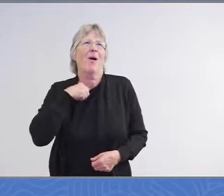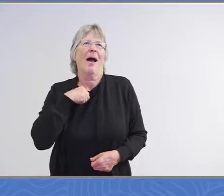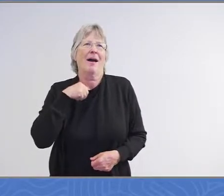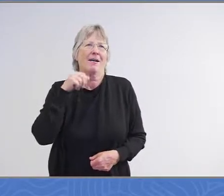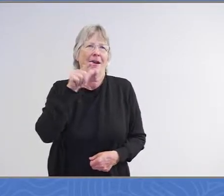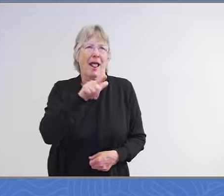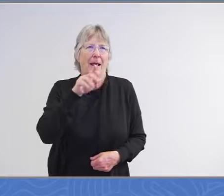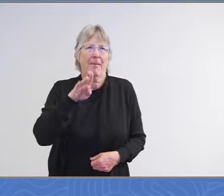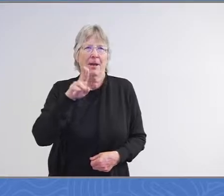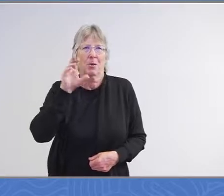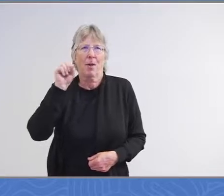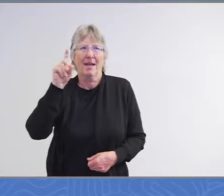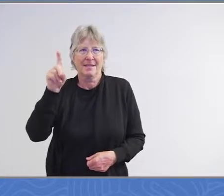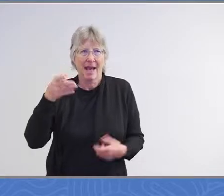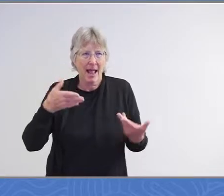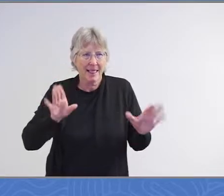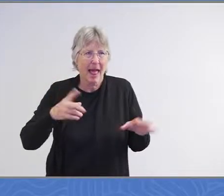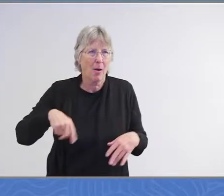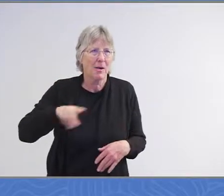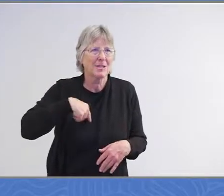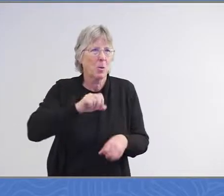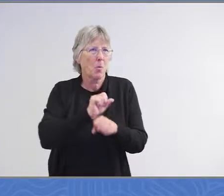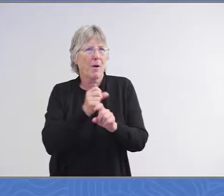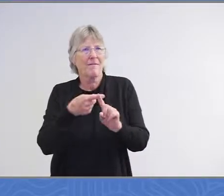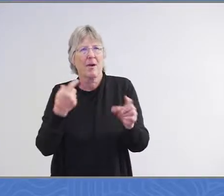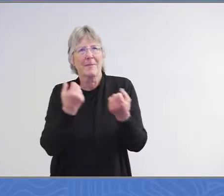Allow us to work from the safety of our home. Thank you.